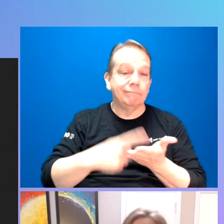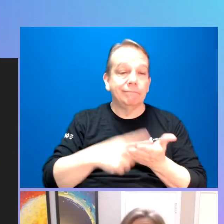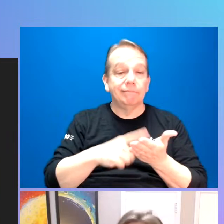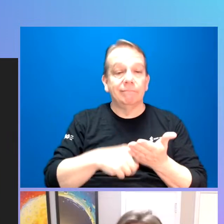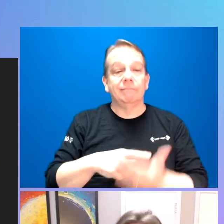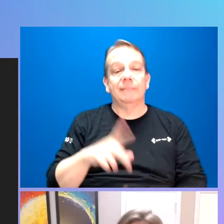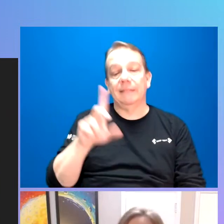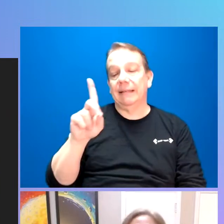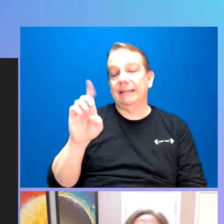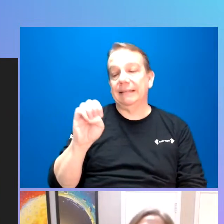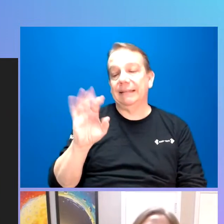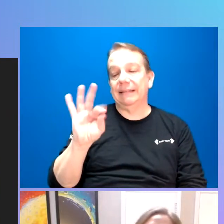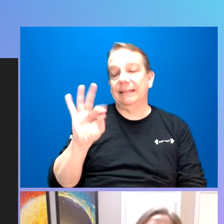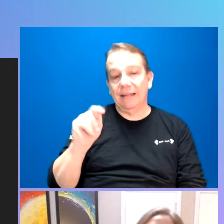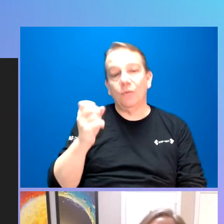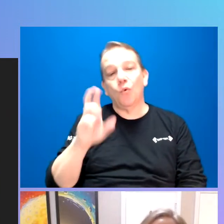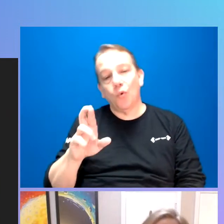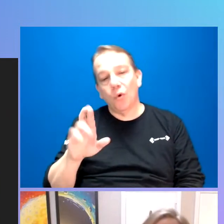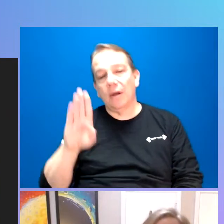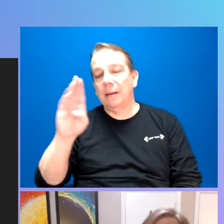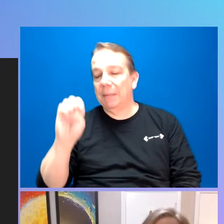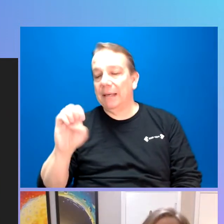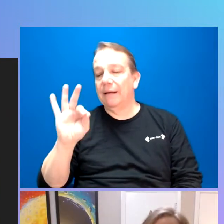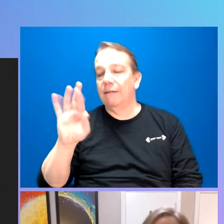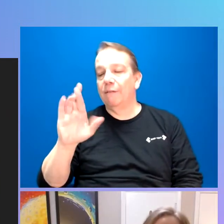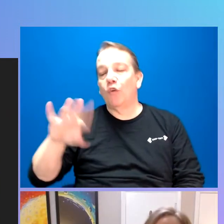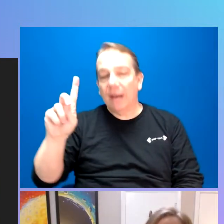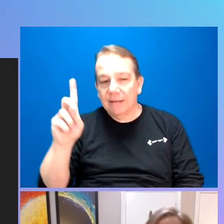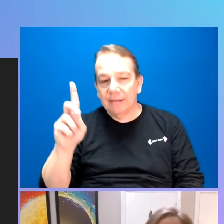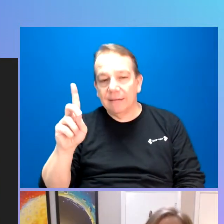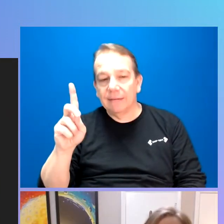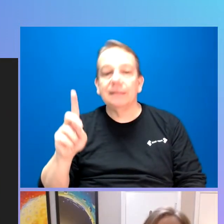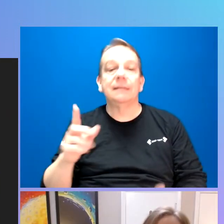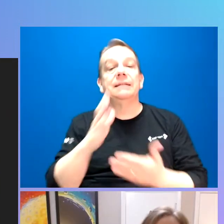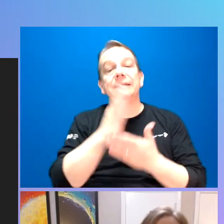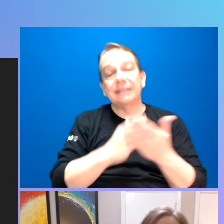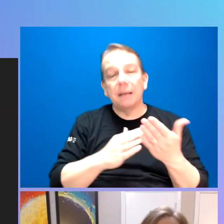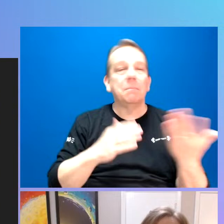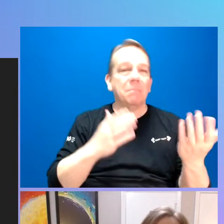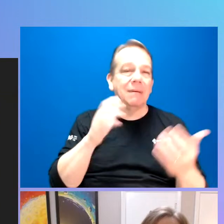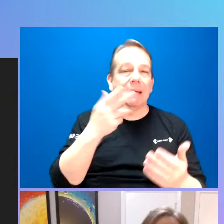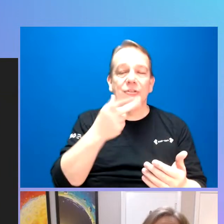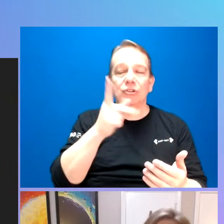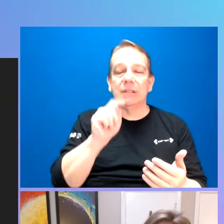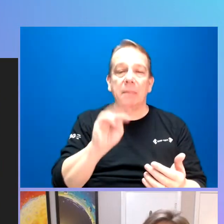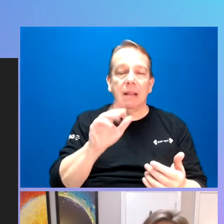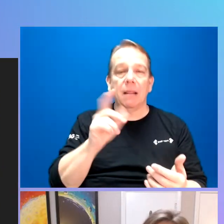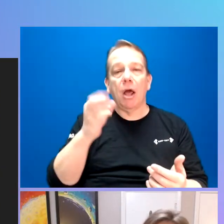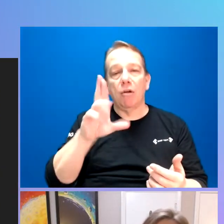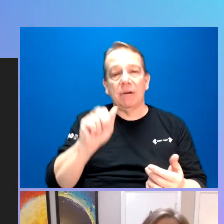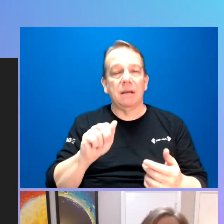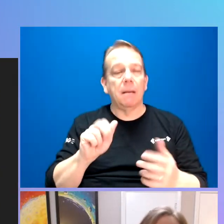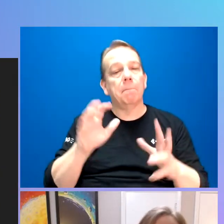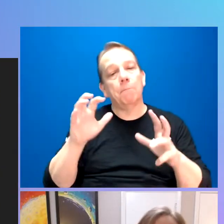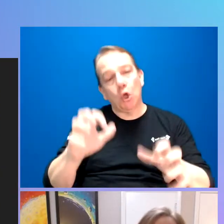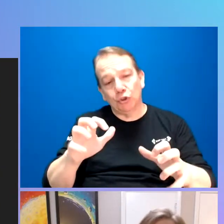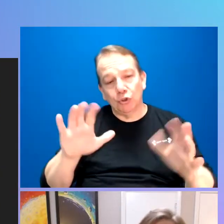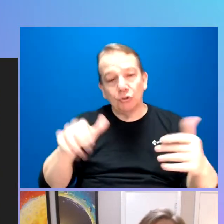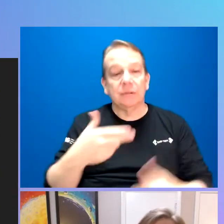befriending. If you prefer some of these HTML and Aria monsters,